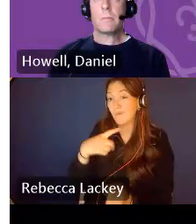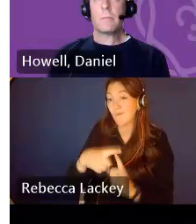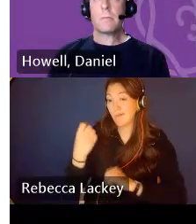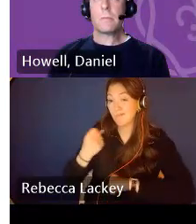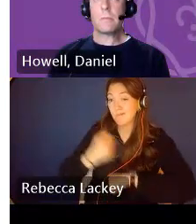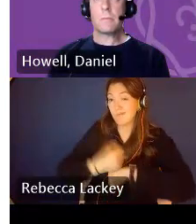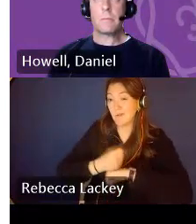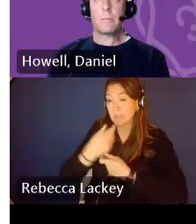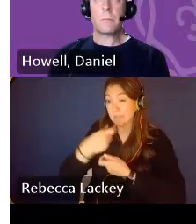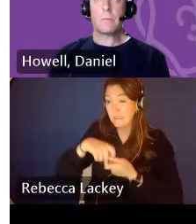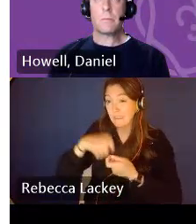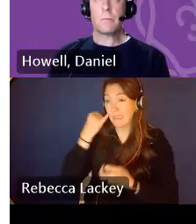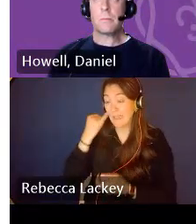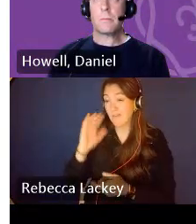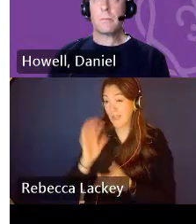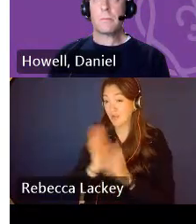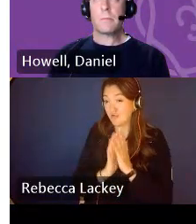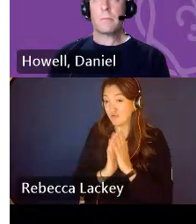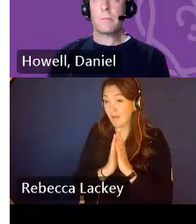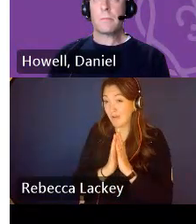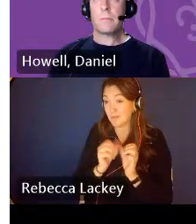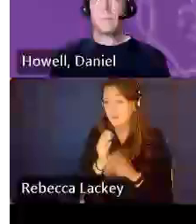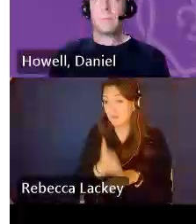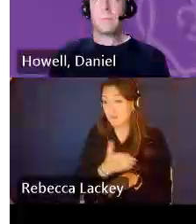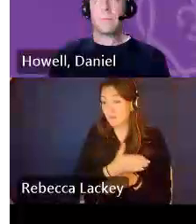especially if Manchester traffic improvements will still be going